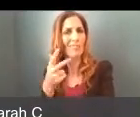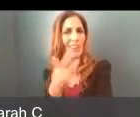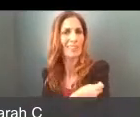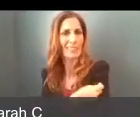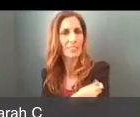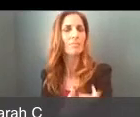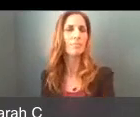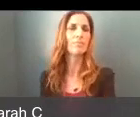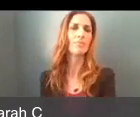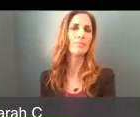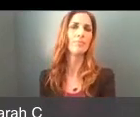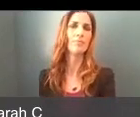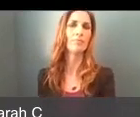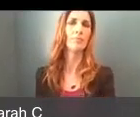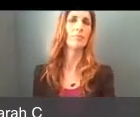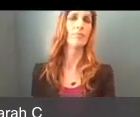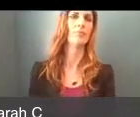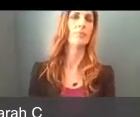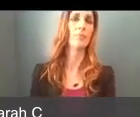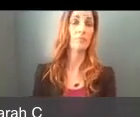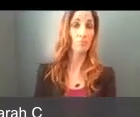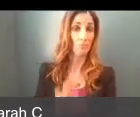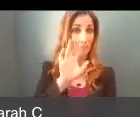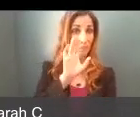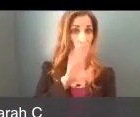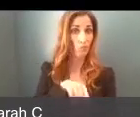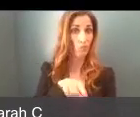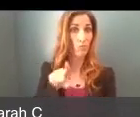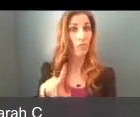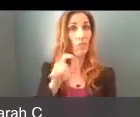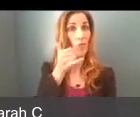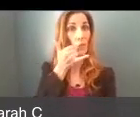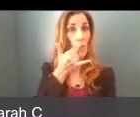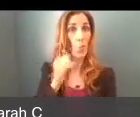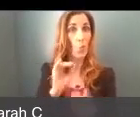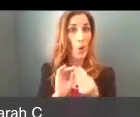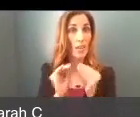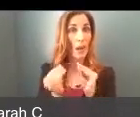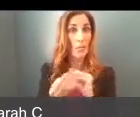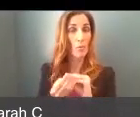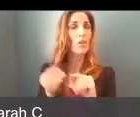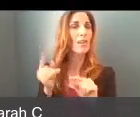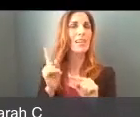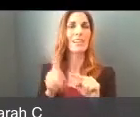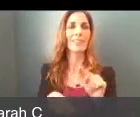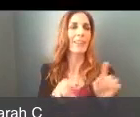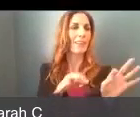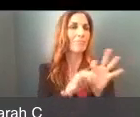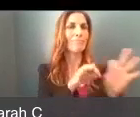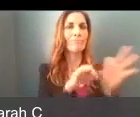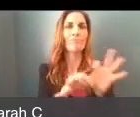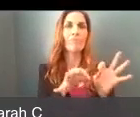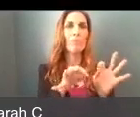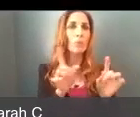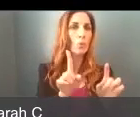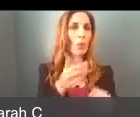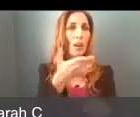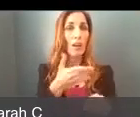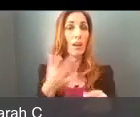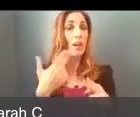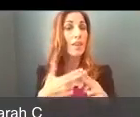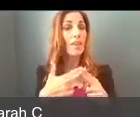Please note, the Hotline cannot provide updates on where you are in the vaccine pre-registration line